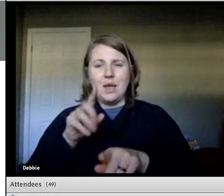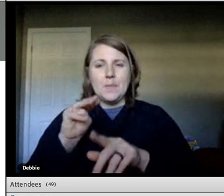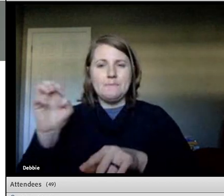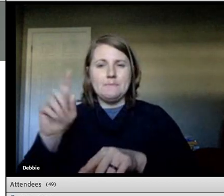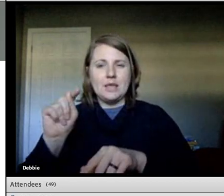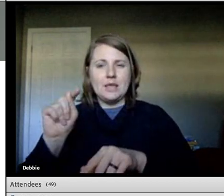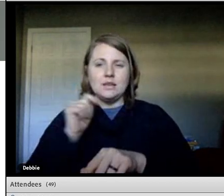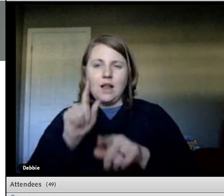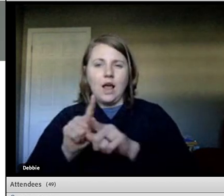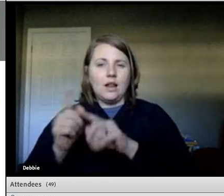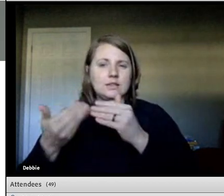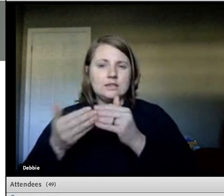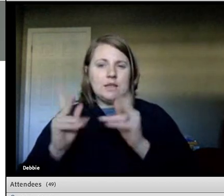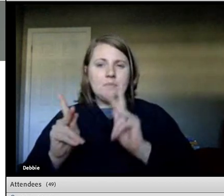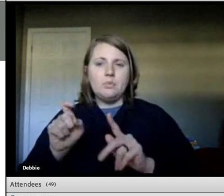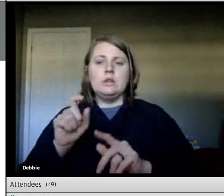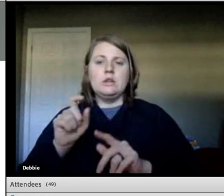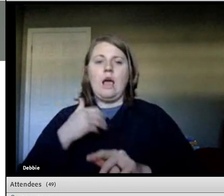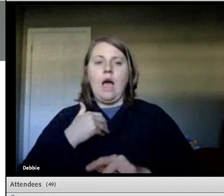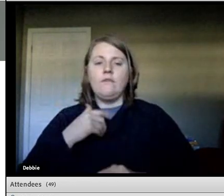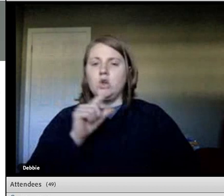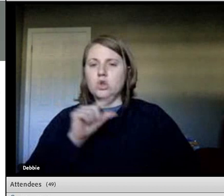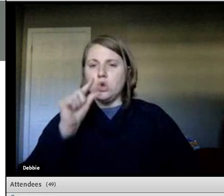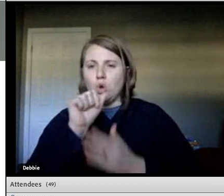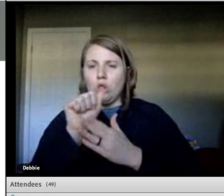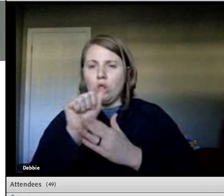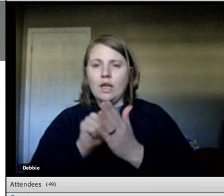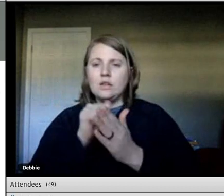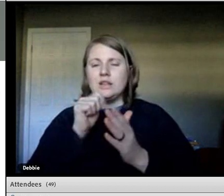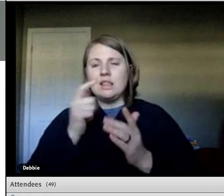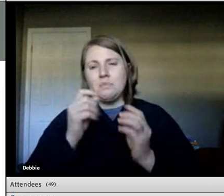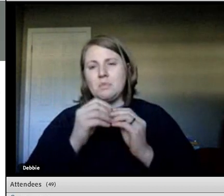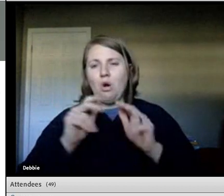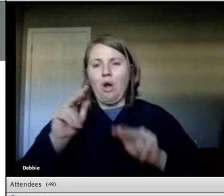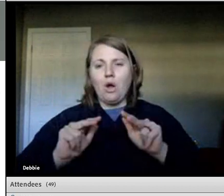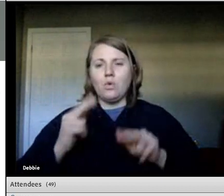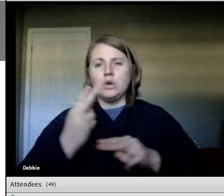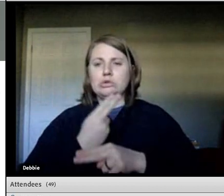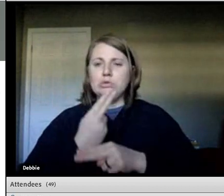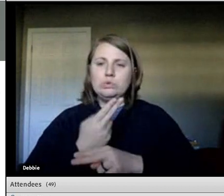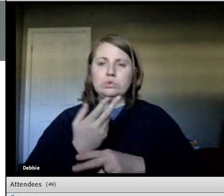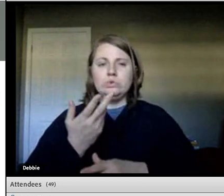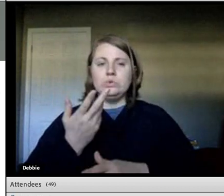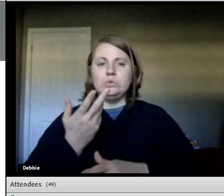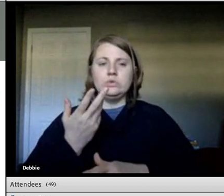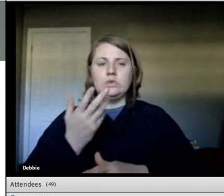There's a -- It's a little more awkward to use than Zoom. Zoom seems to have a really low barrier